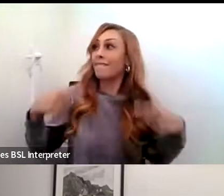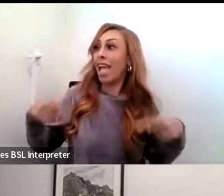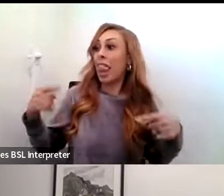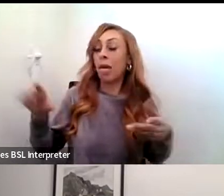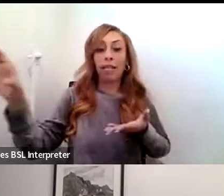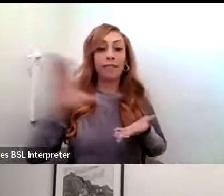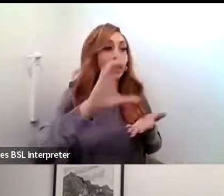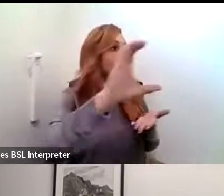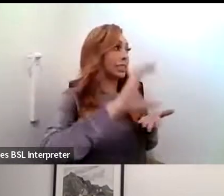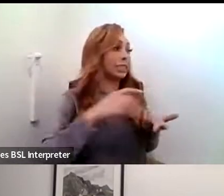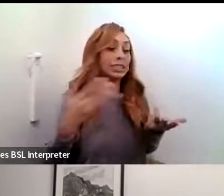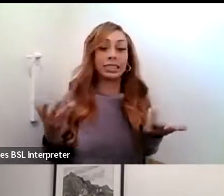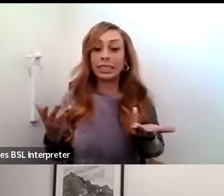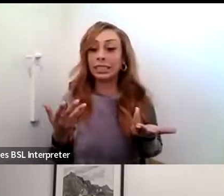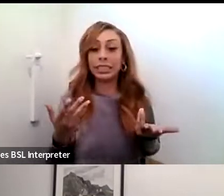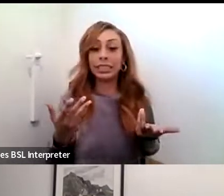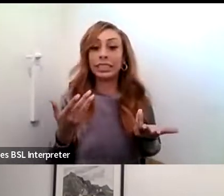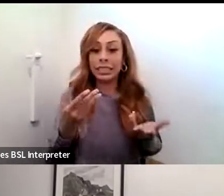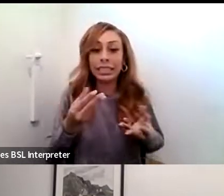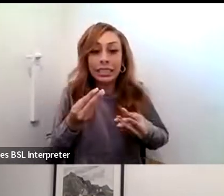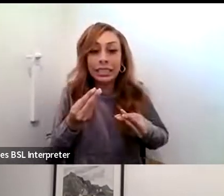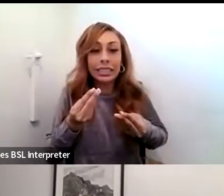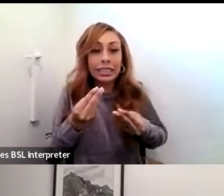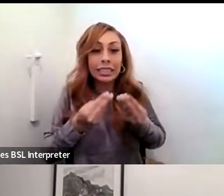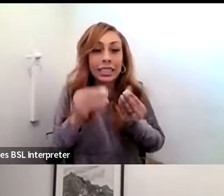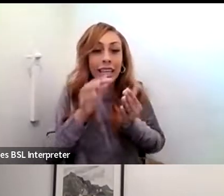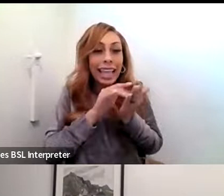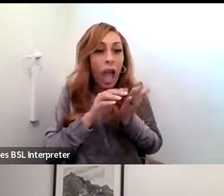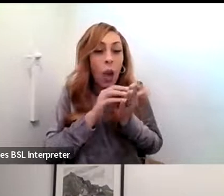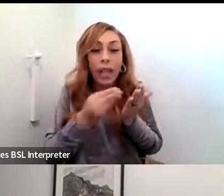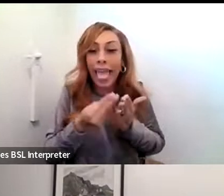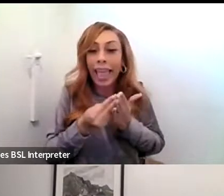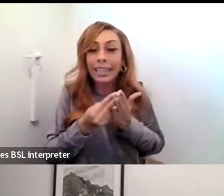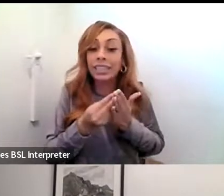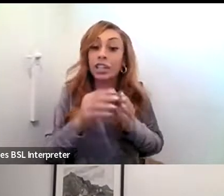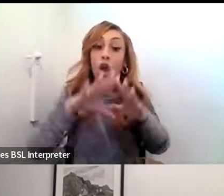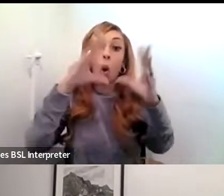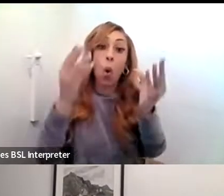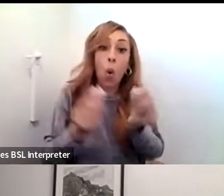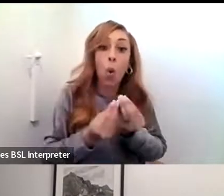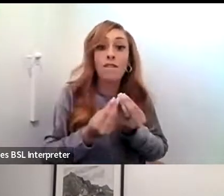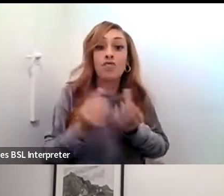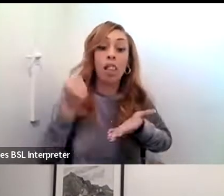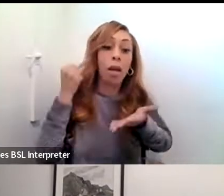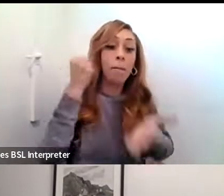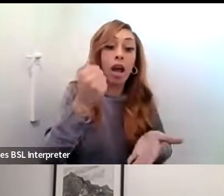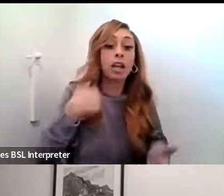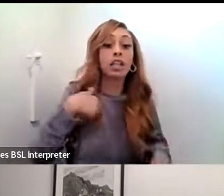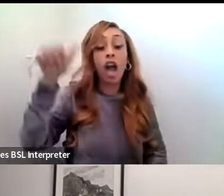because that is calculated as part of the overall pot. And I know that Shape Arts recommended that NPOs